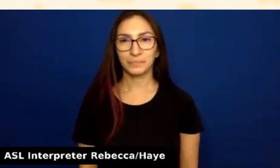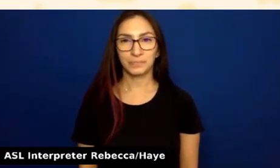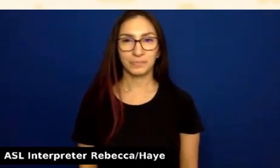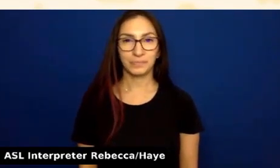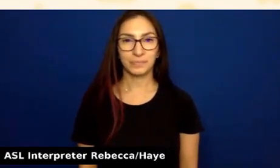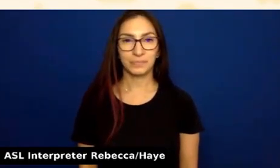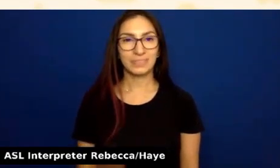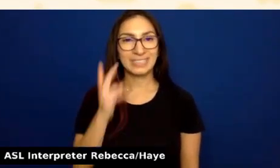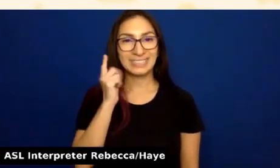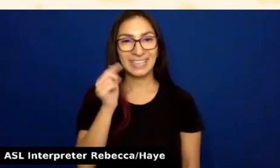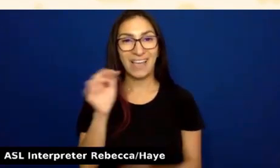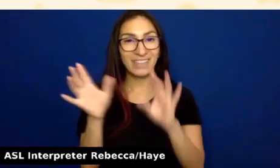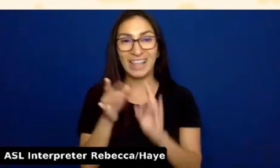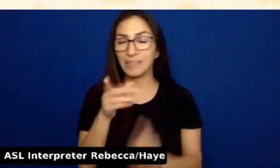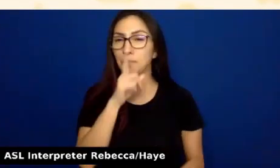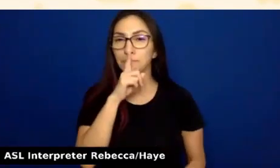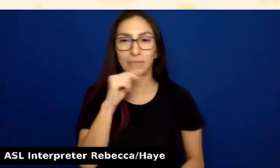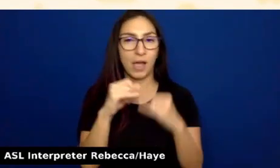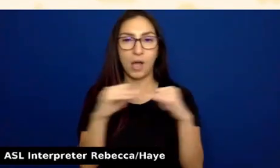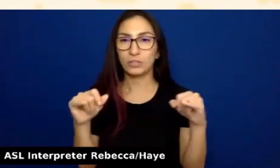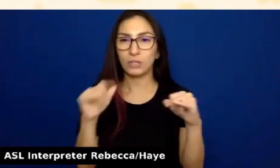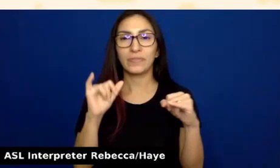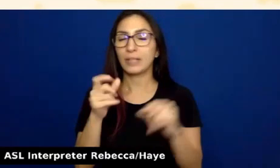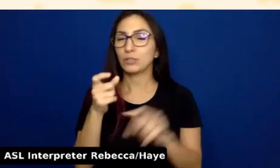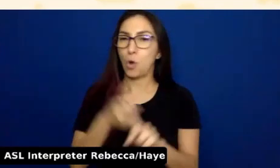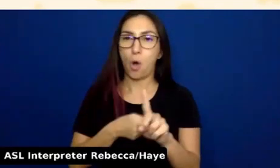So that is an automatic failure of this criteria.